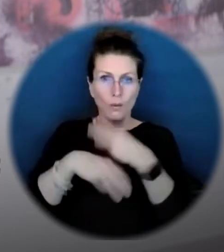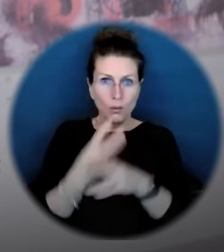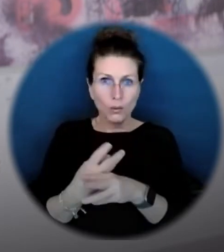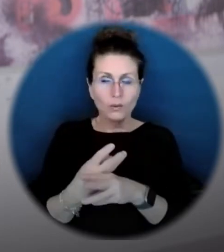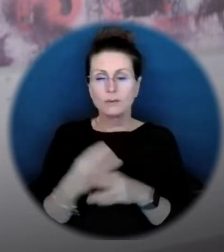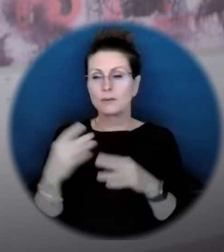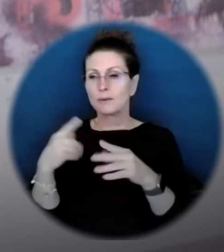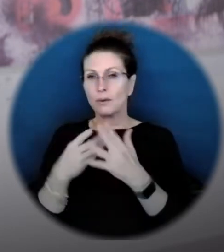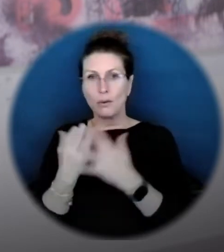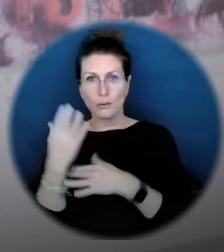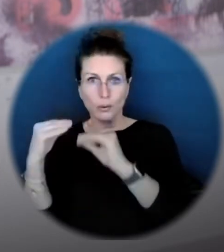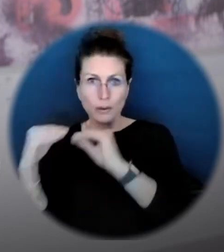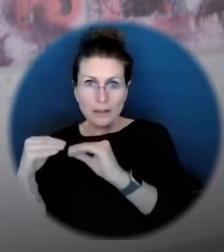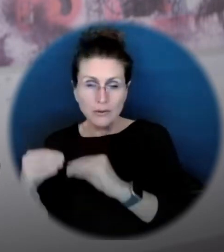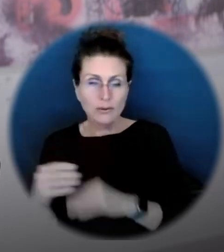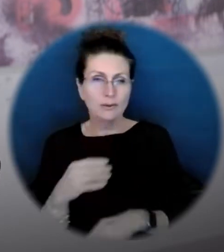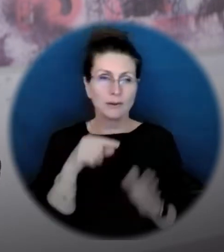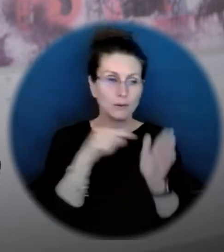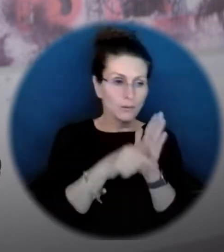our research and our advocacy.